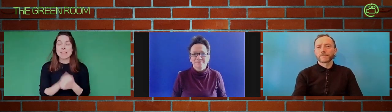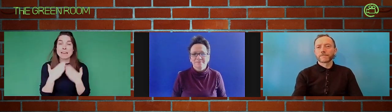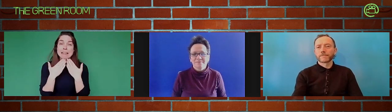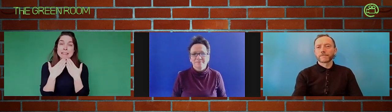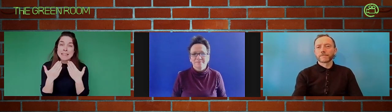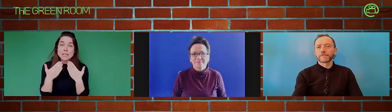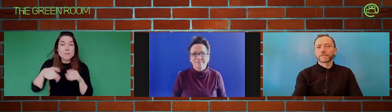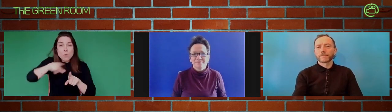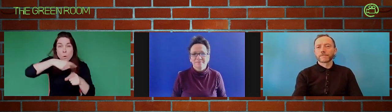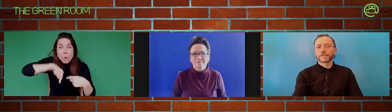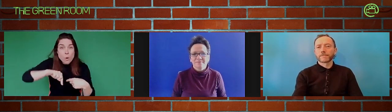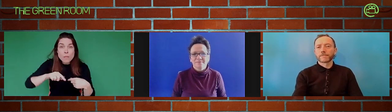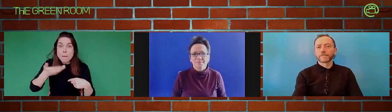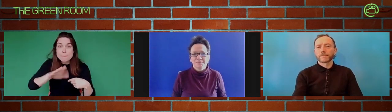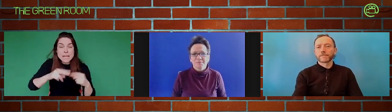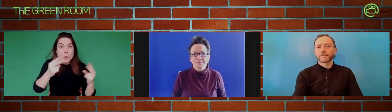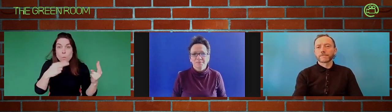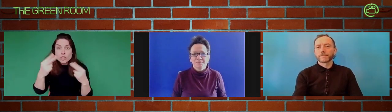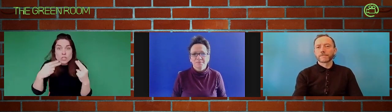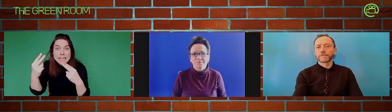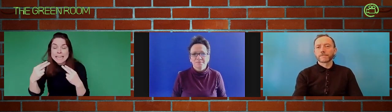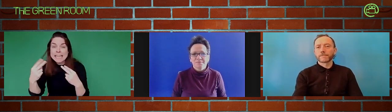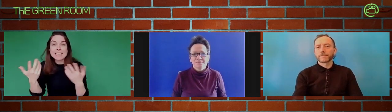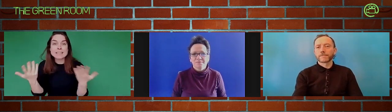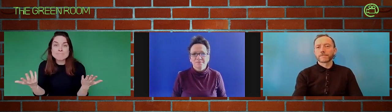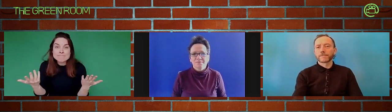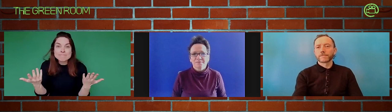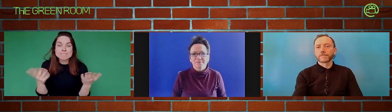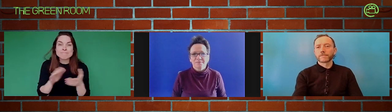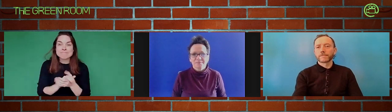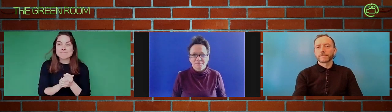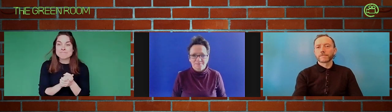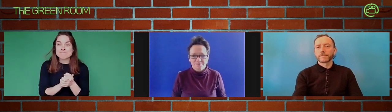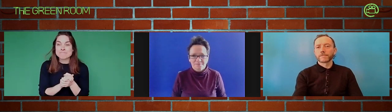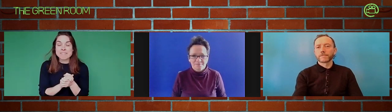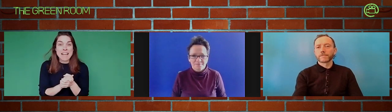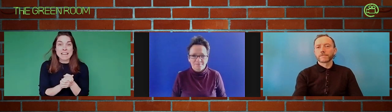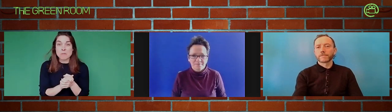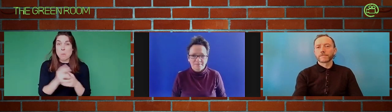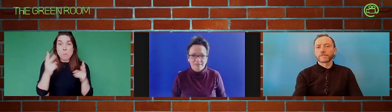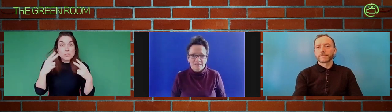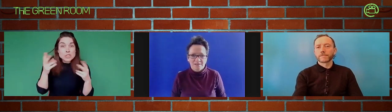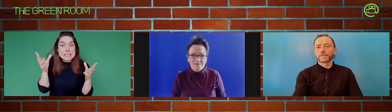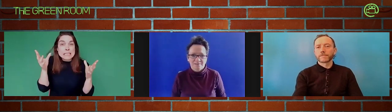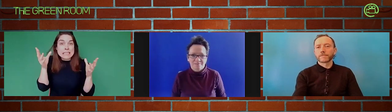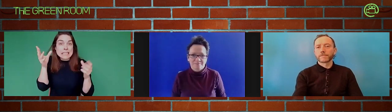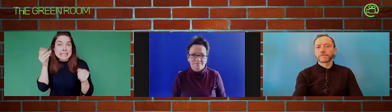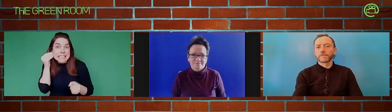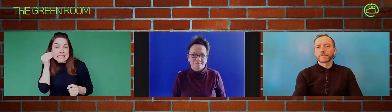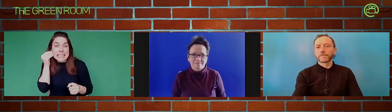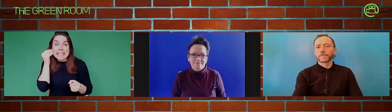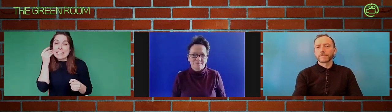in or watched on demand for watching and listening. If you've enjoyed this conversation